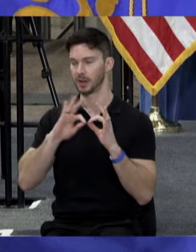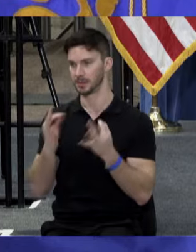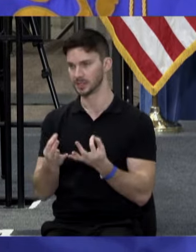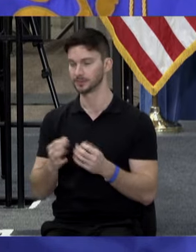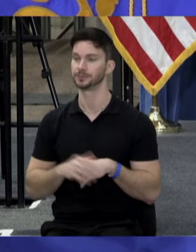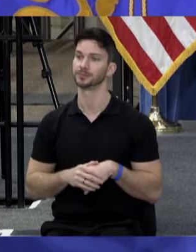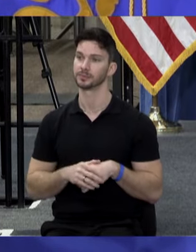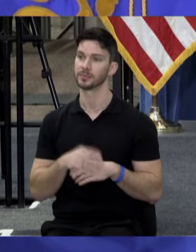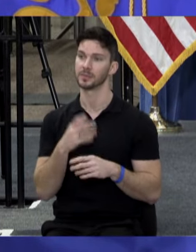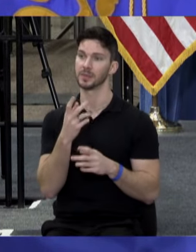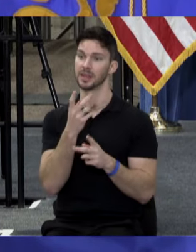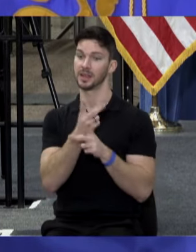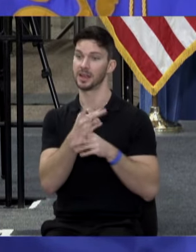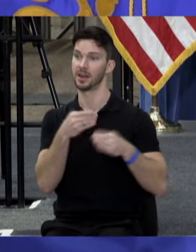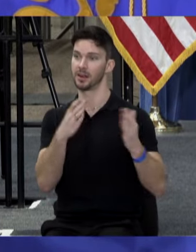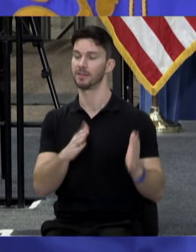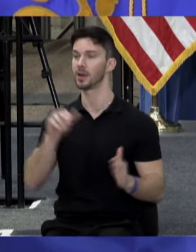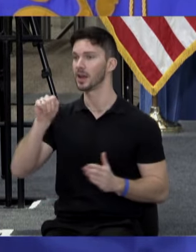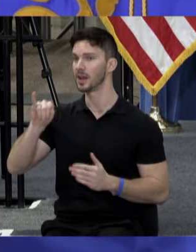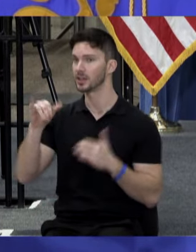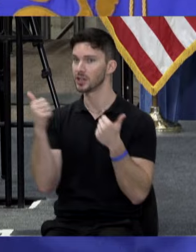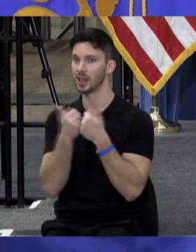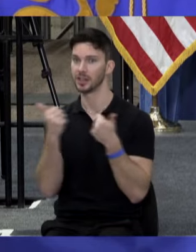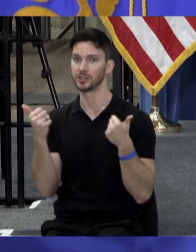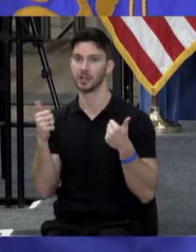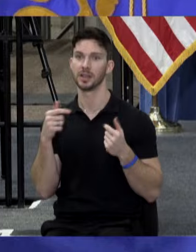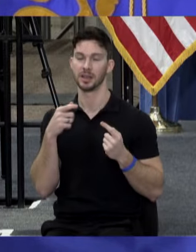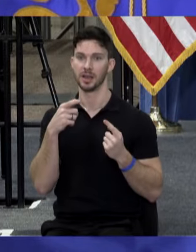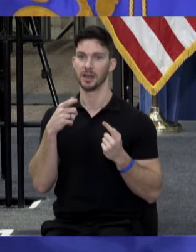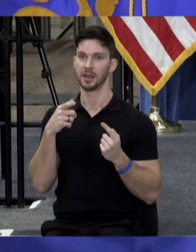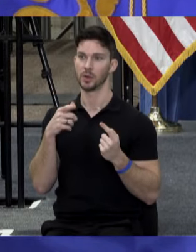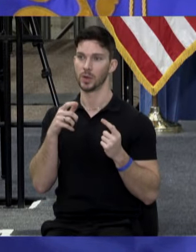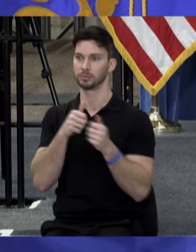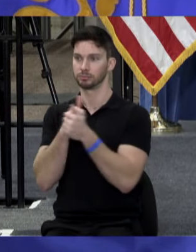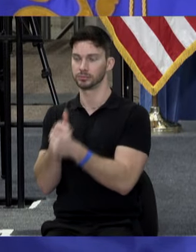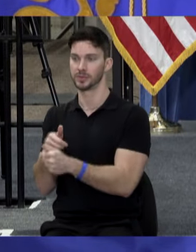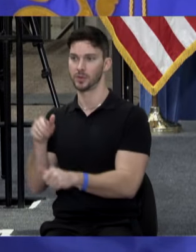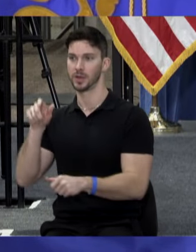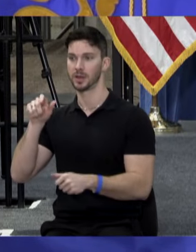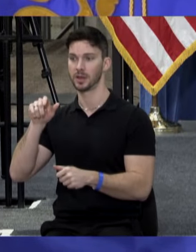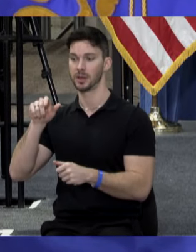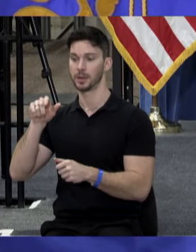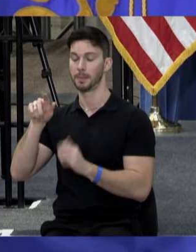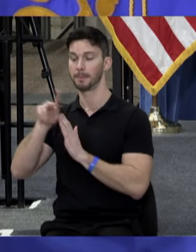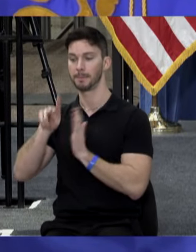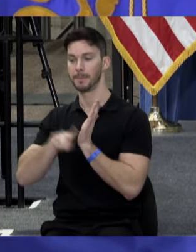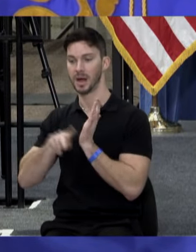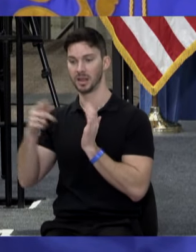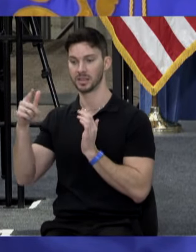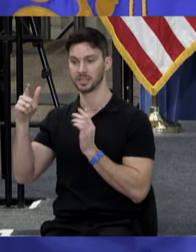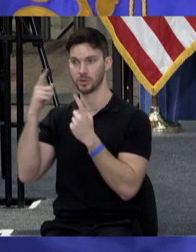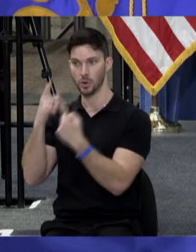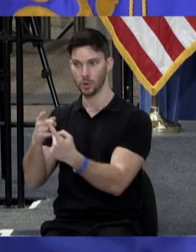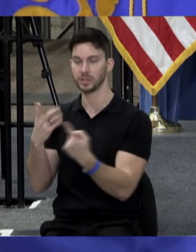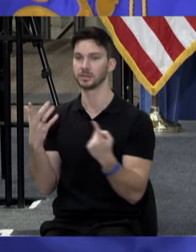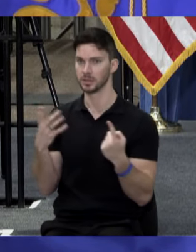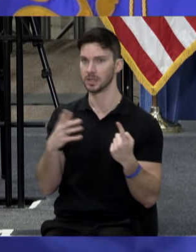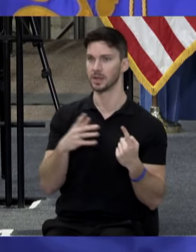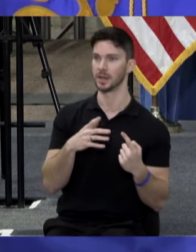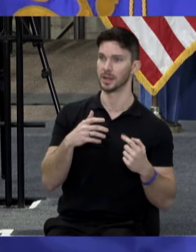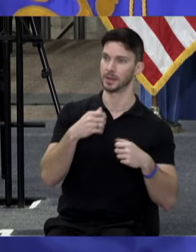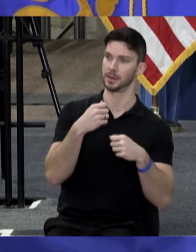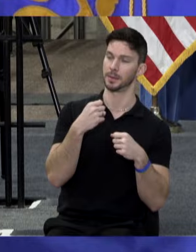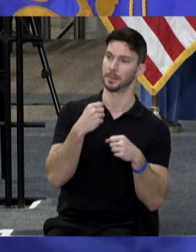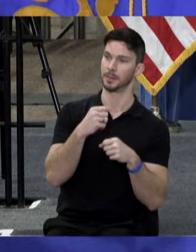advances this policy goal. The policy goals laid out in Make America Healthy Again strategy report.